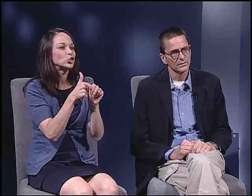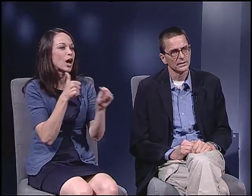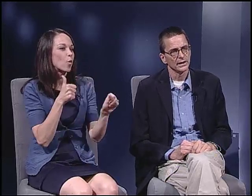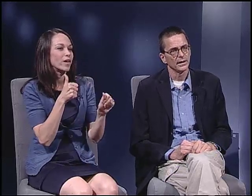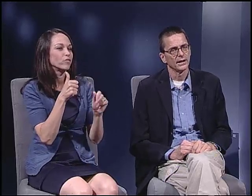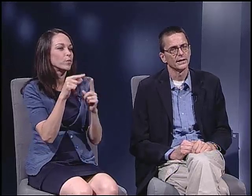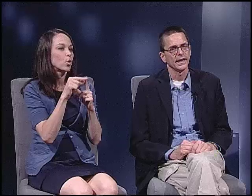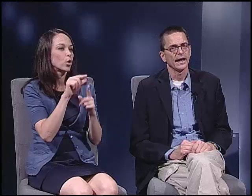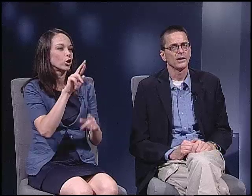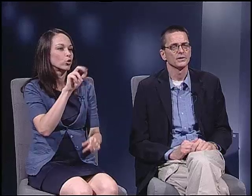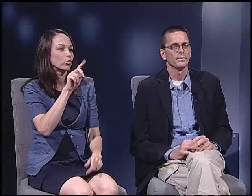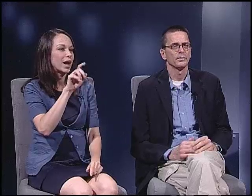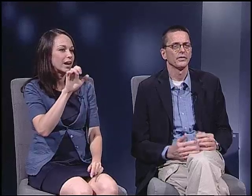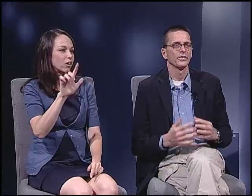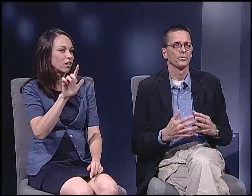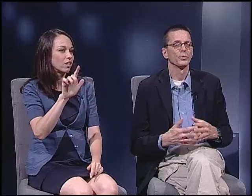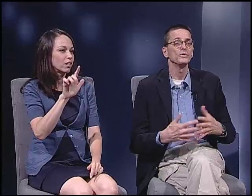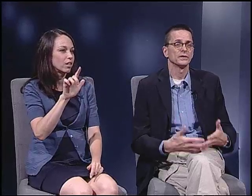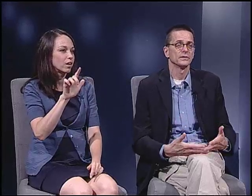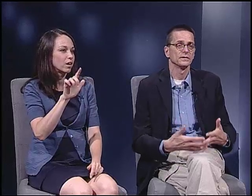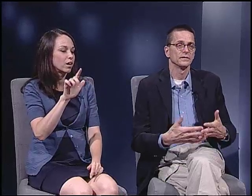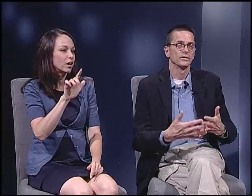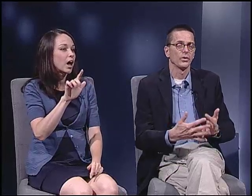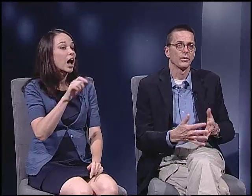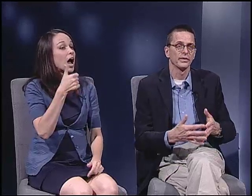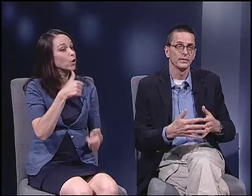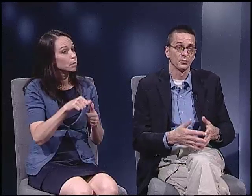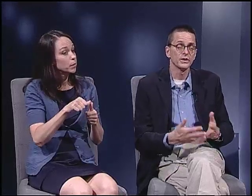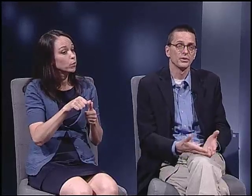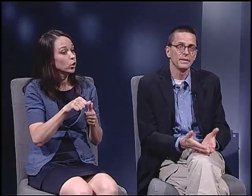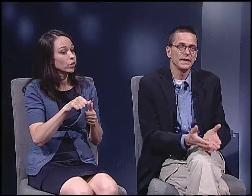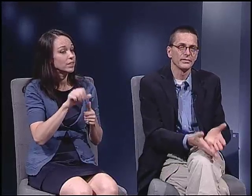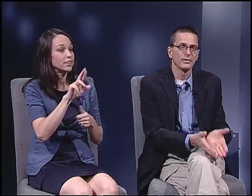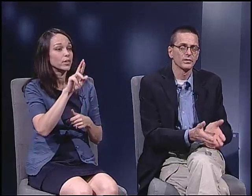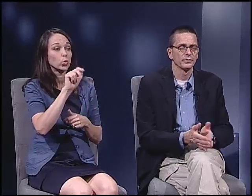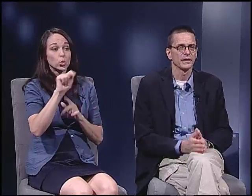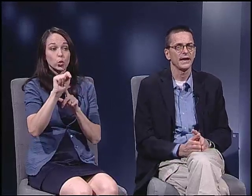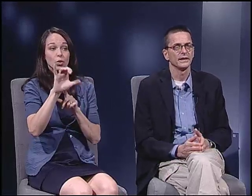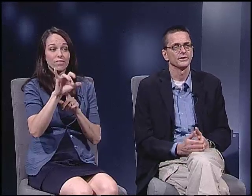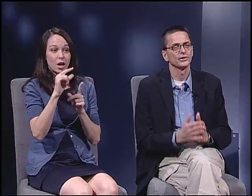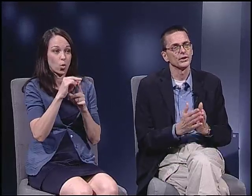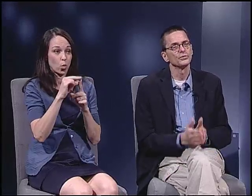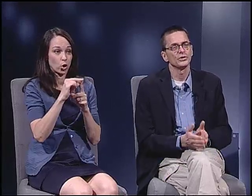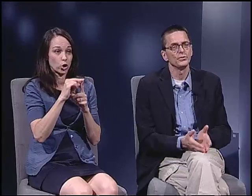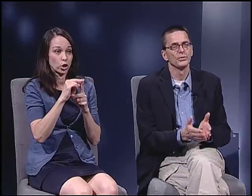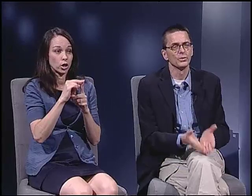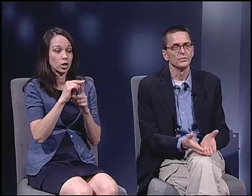and I always remember that the root or the original meaning that word from the Latin is, "To go to the root."